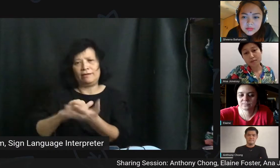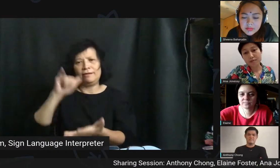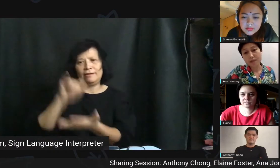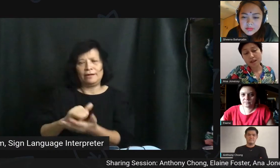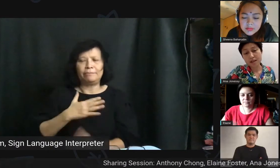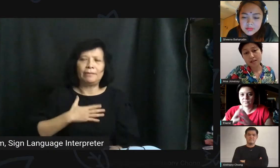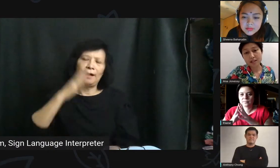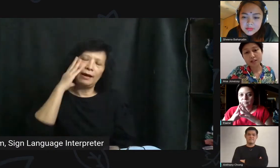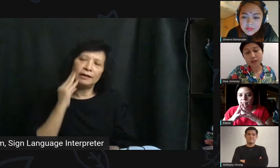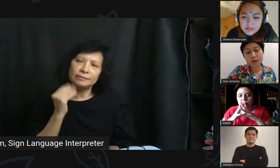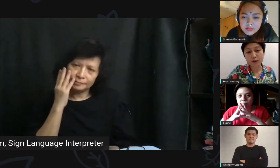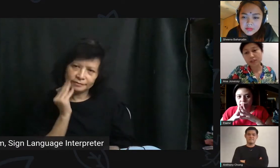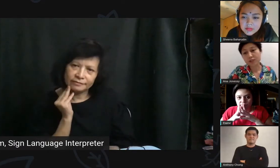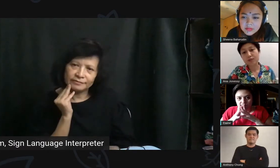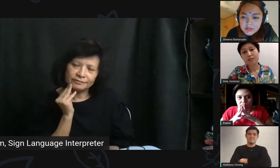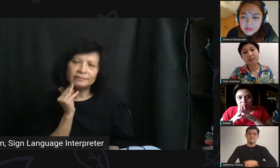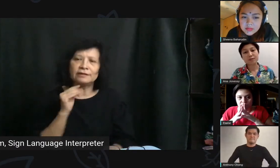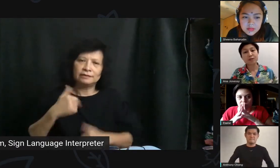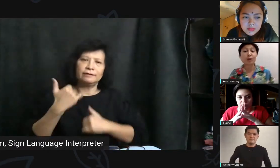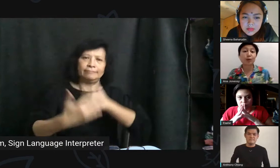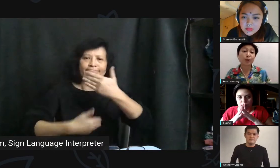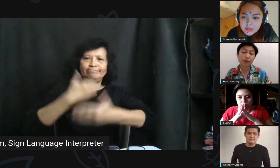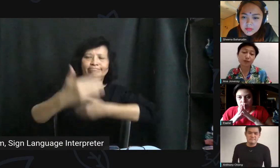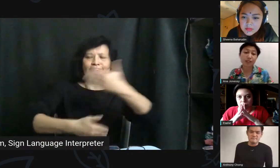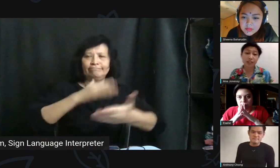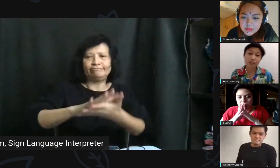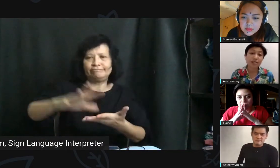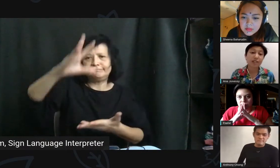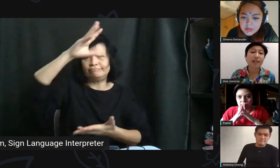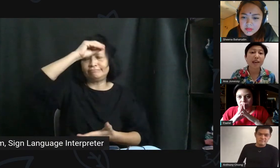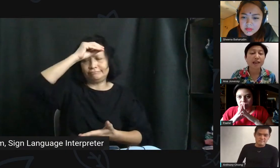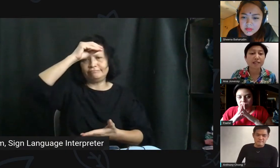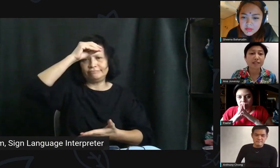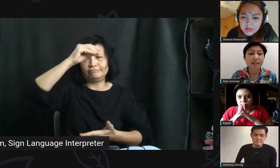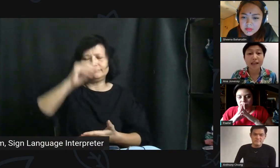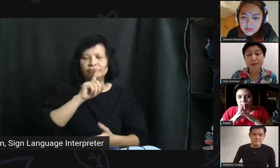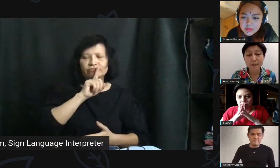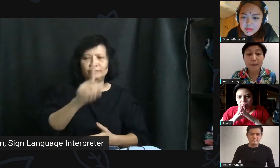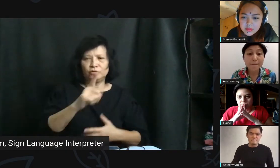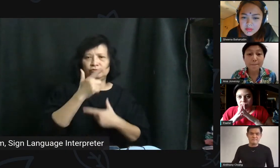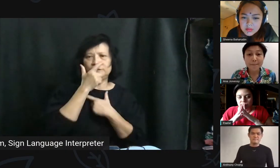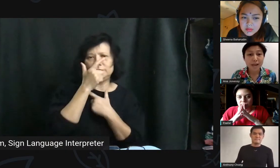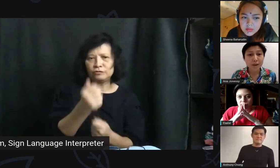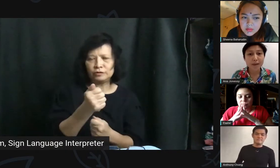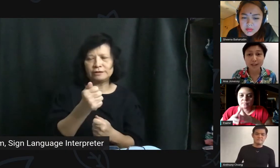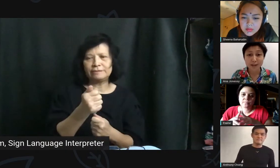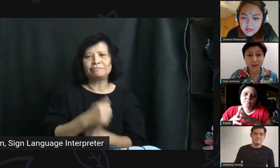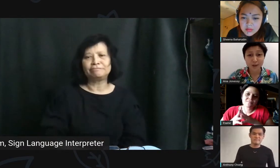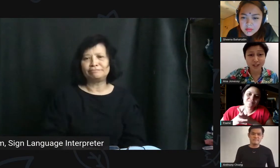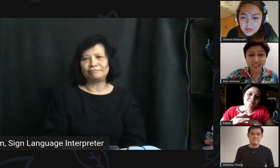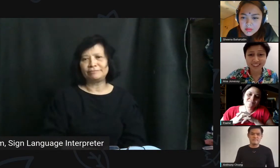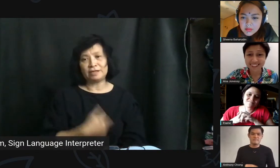made this learning process really cool and really interesting and yeah. I hope I answered the question.